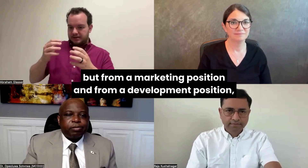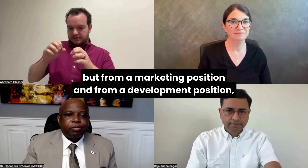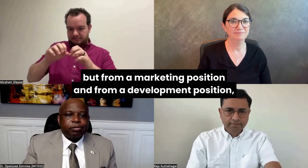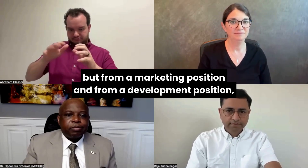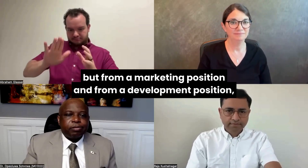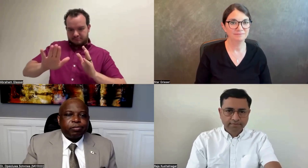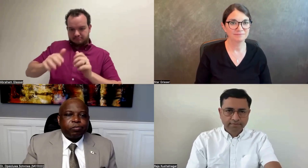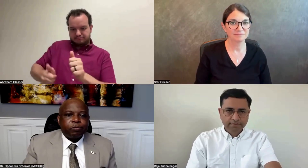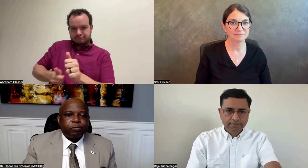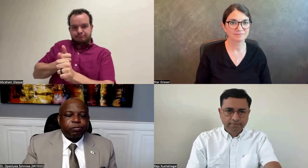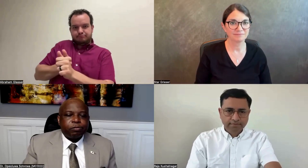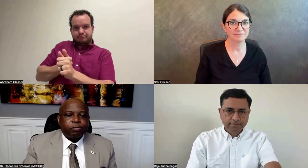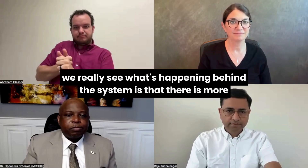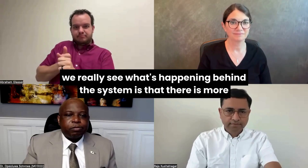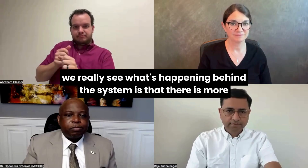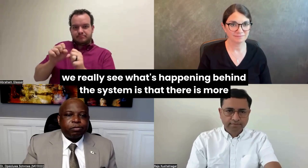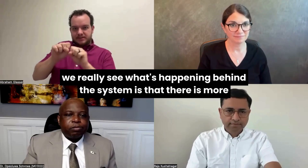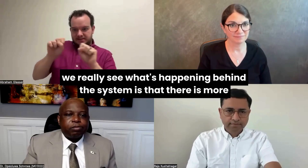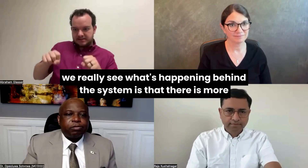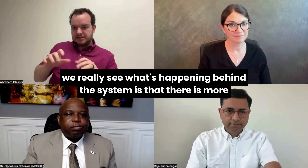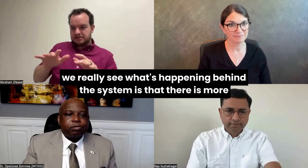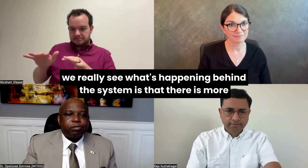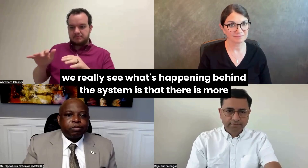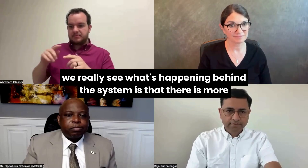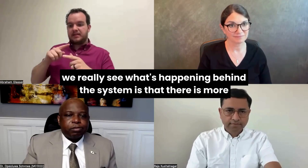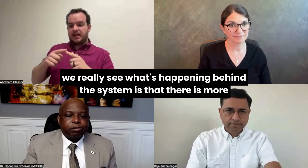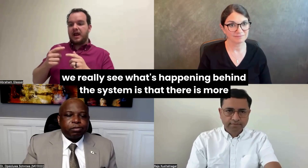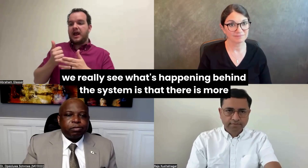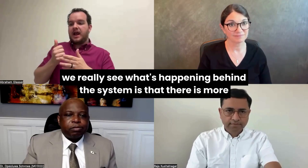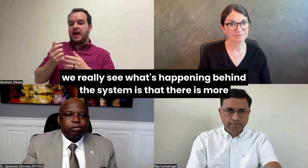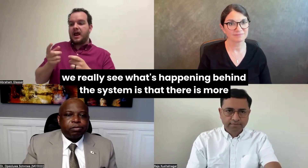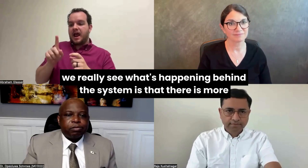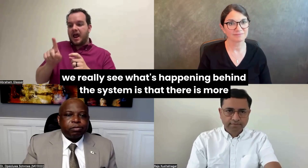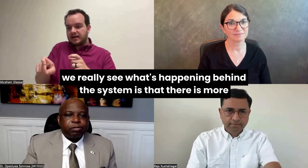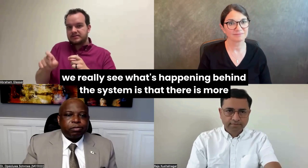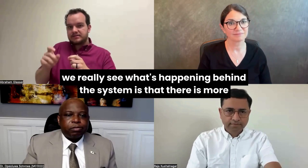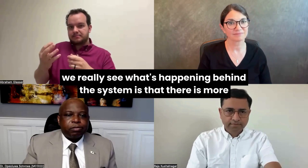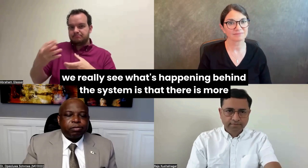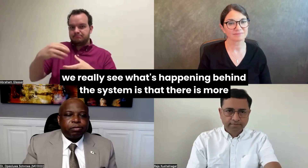we really see what's happening behind the system is that there is more engagement.